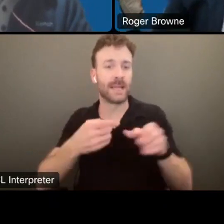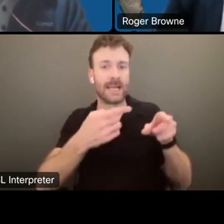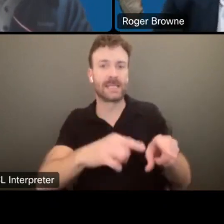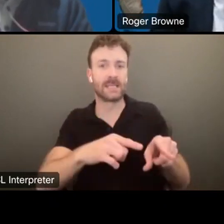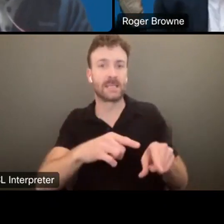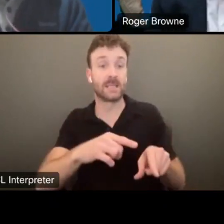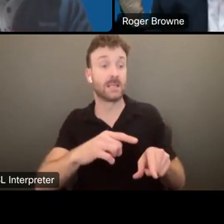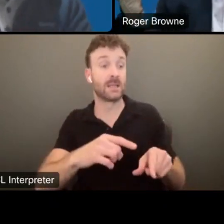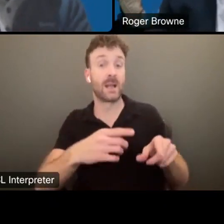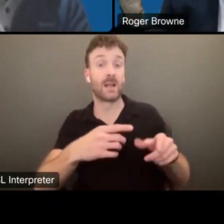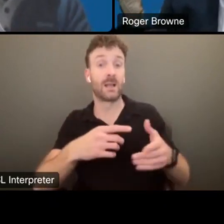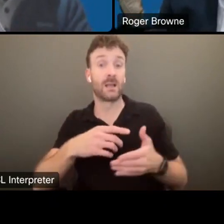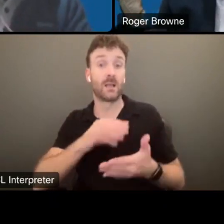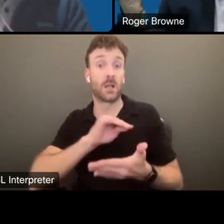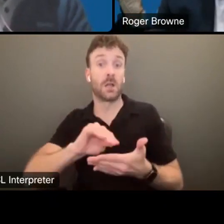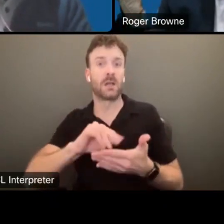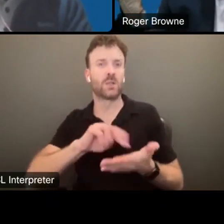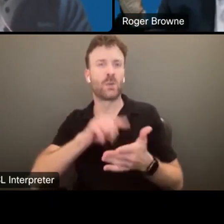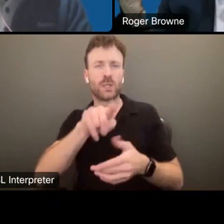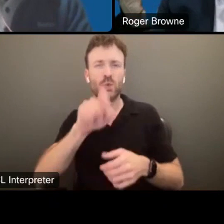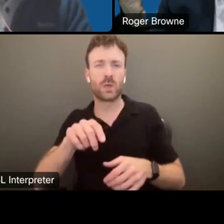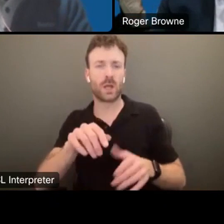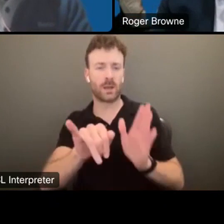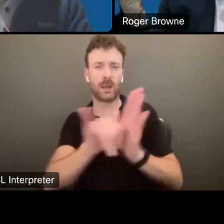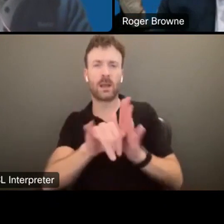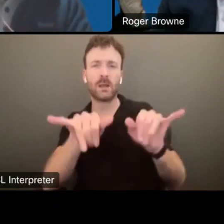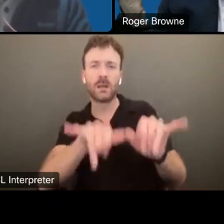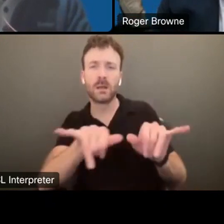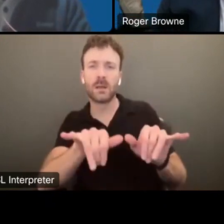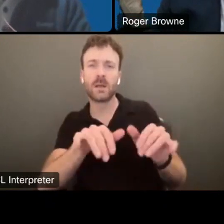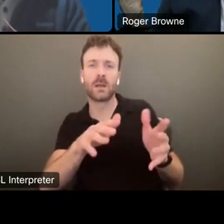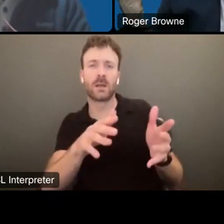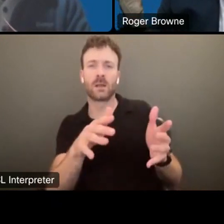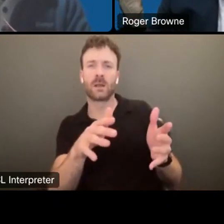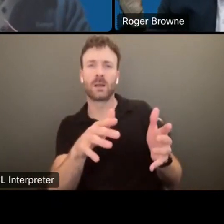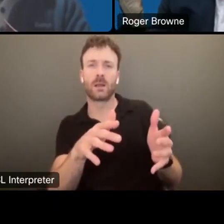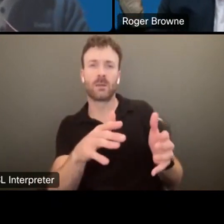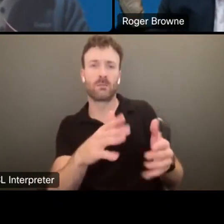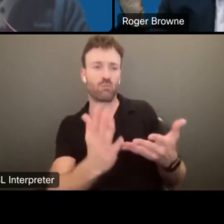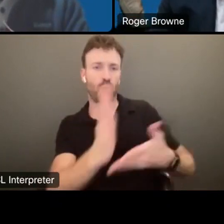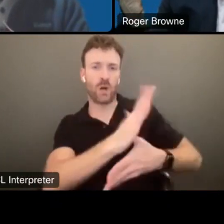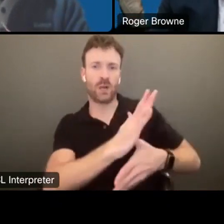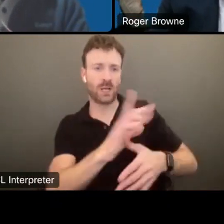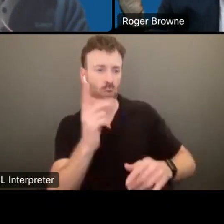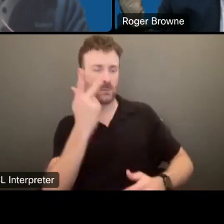that you can sort of pick up on sites and prioritize places where people seem to be encountering difficulties.